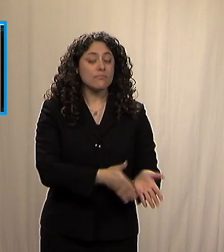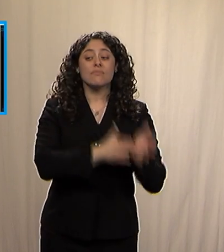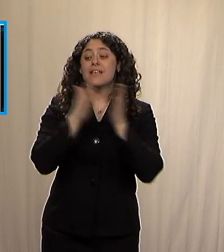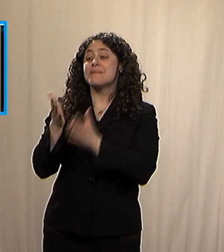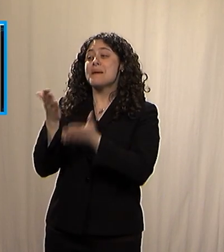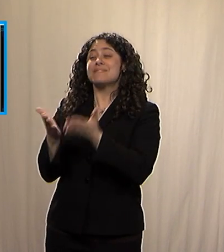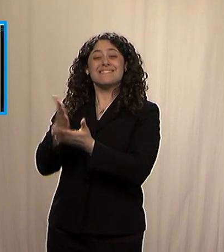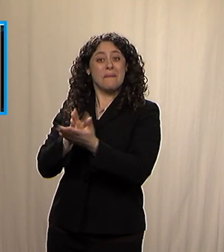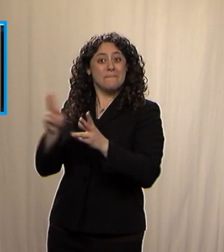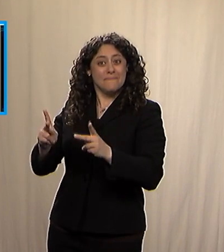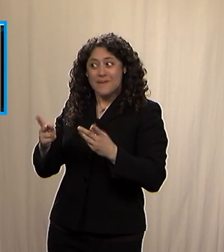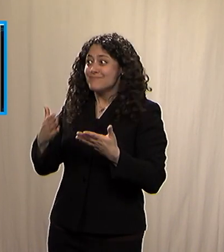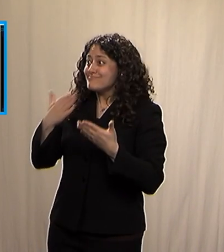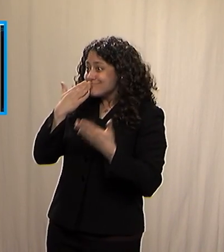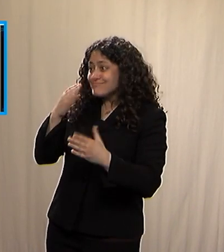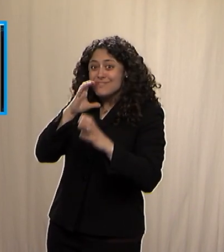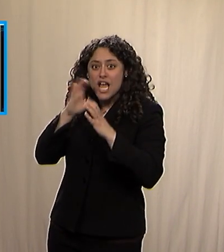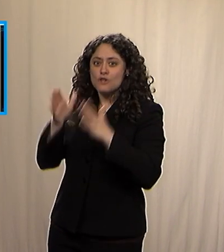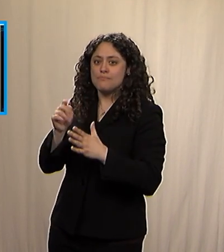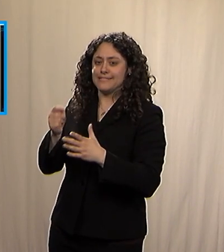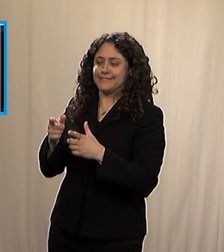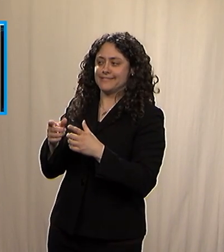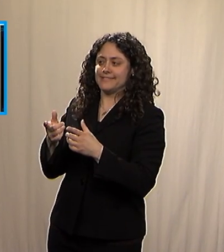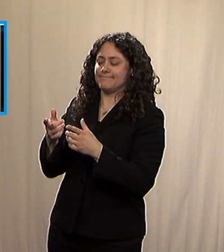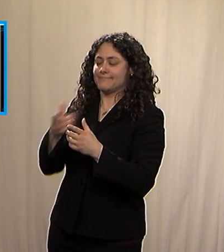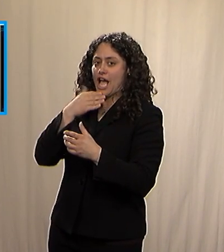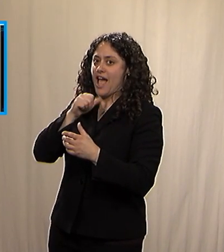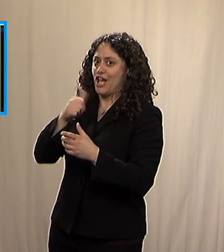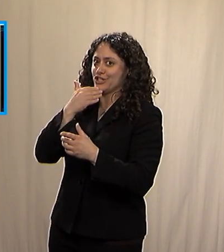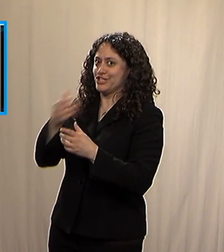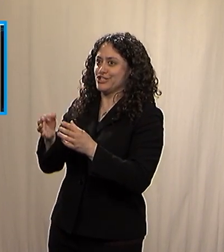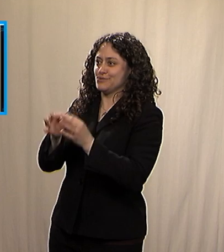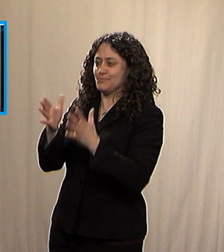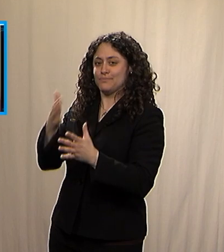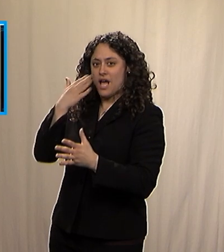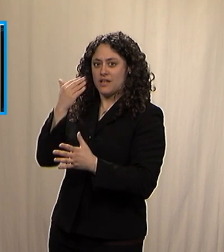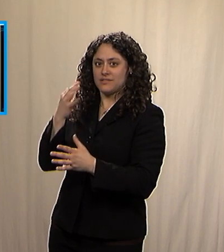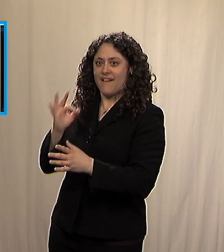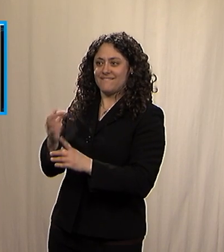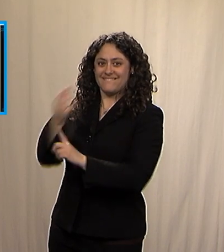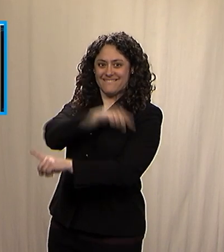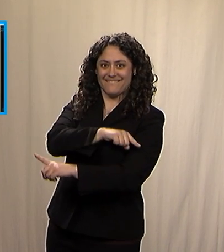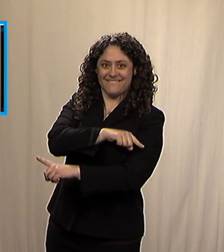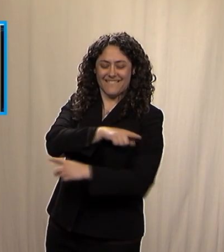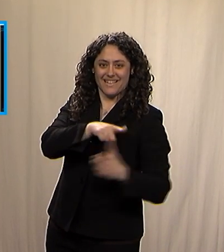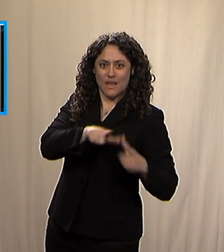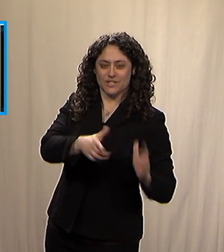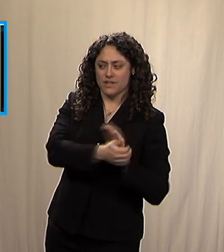but not good interpreters in terms of their social skills. That's where we need to look at counseling people